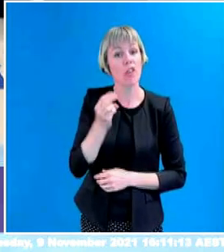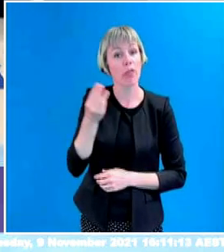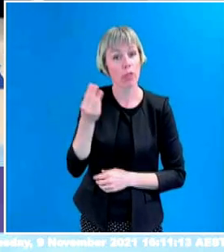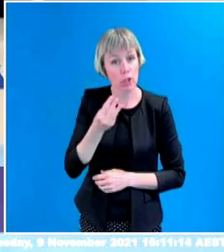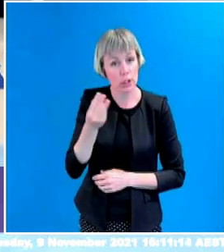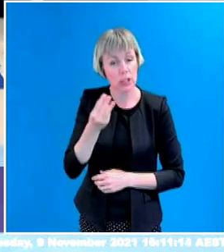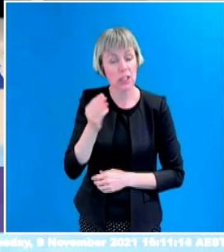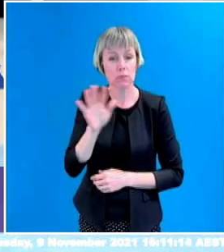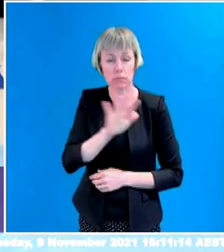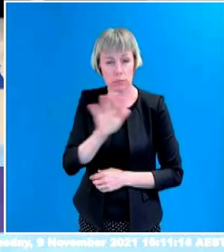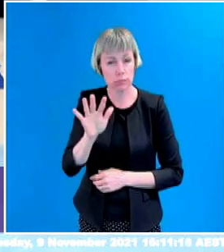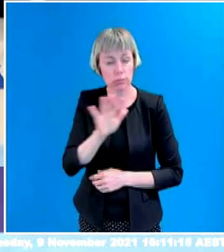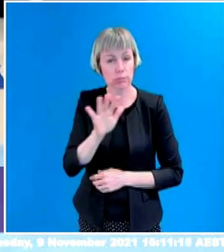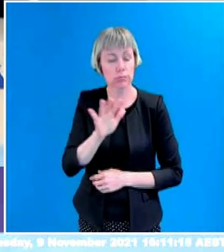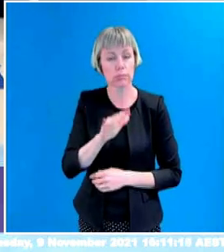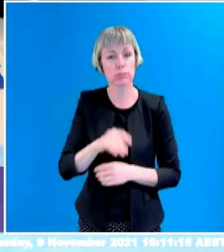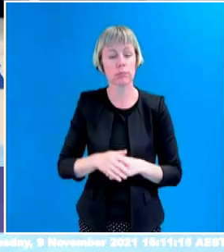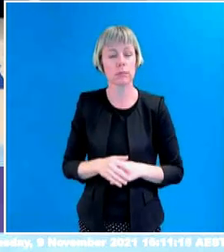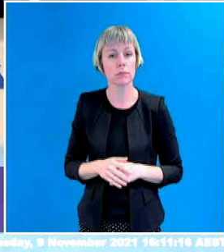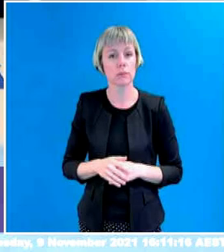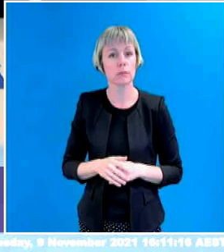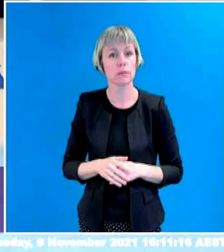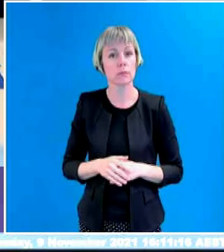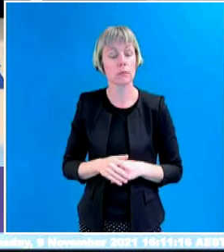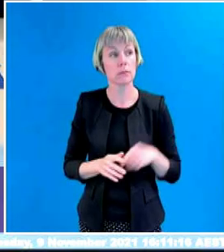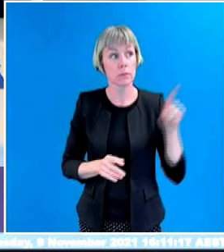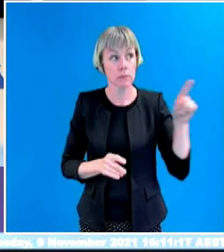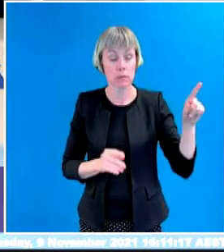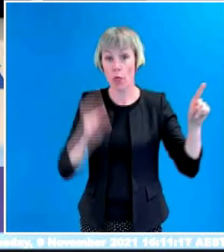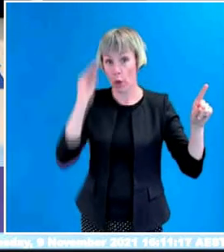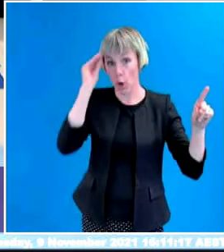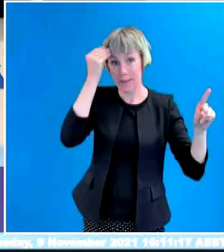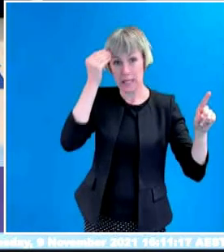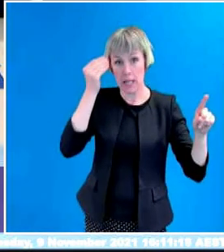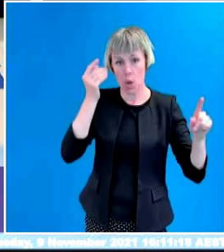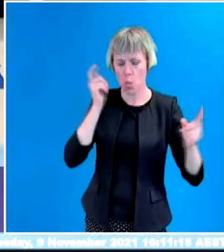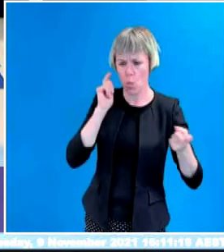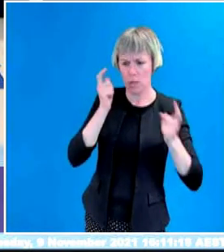the indefinite detention of people with cognitive impairment.